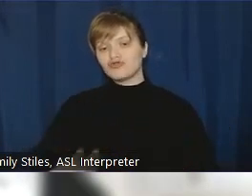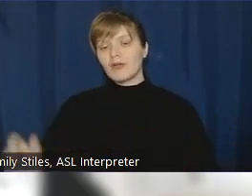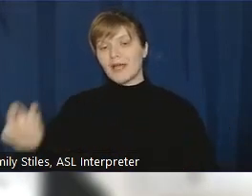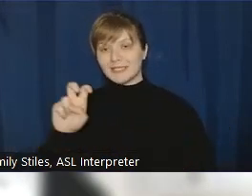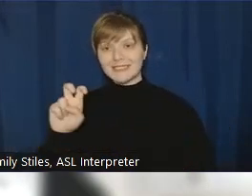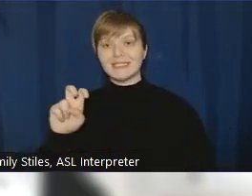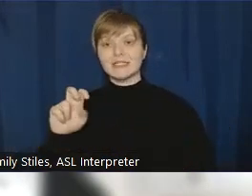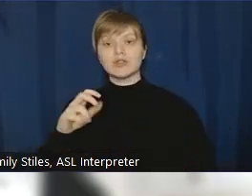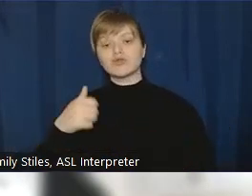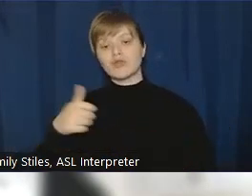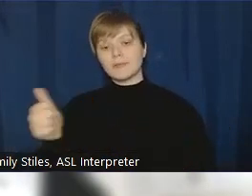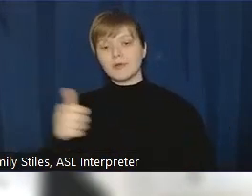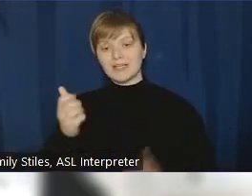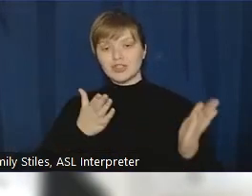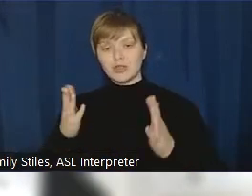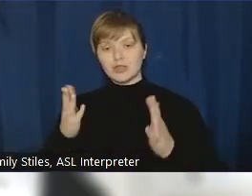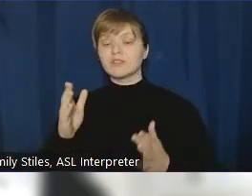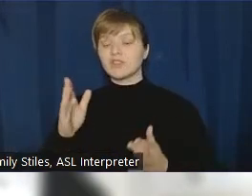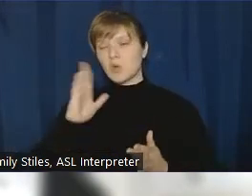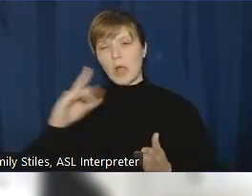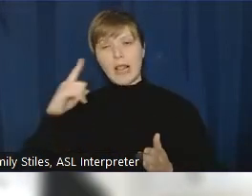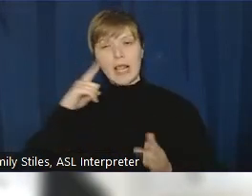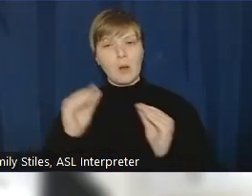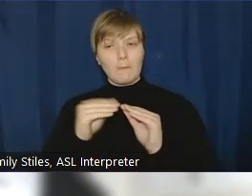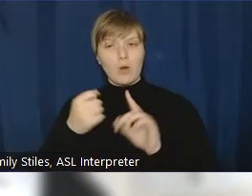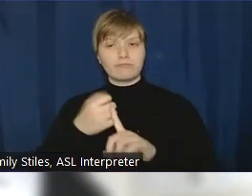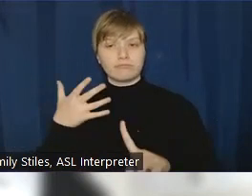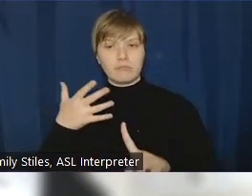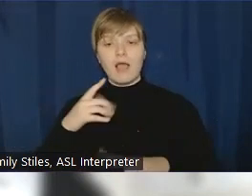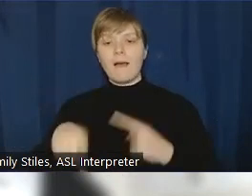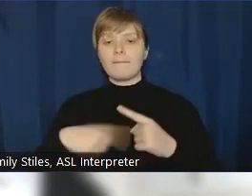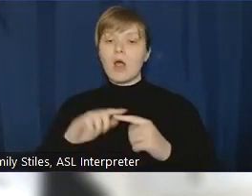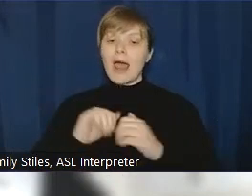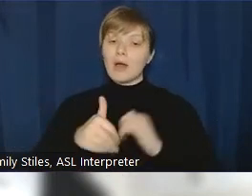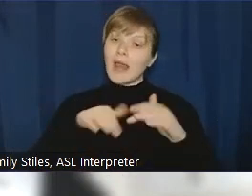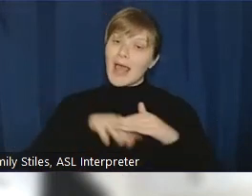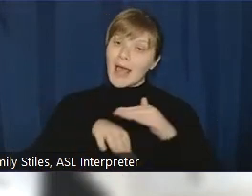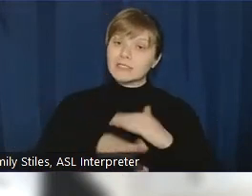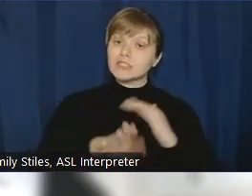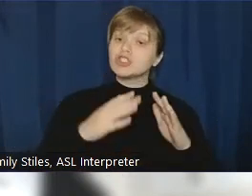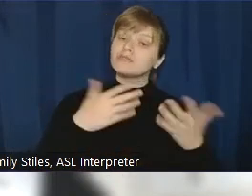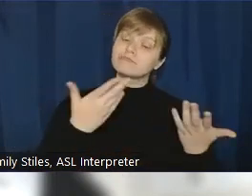shopping, and other things that I discussed previously. The second example is coming from